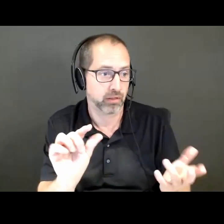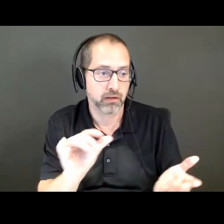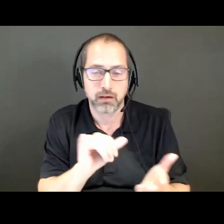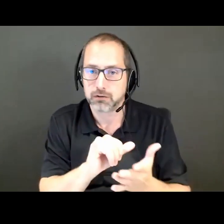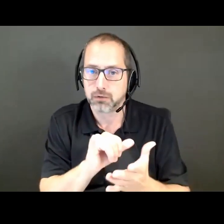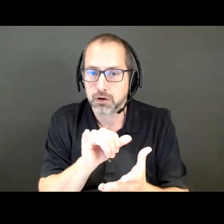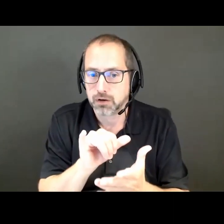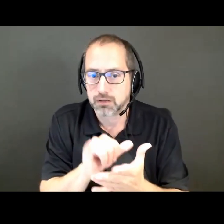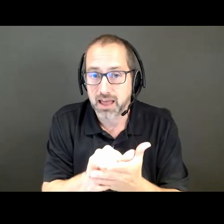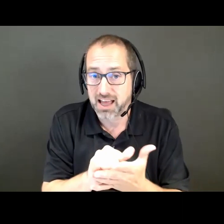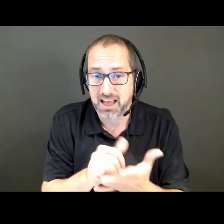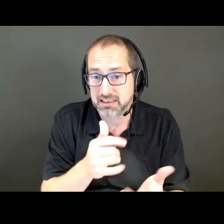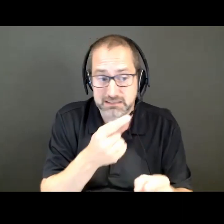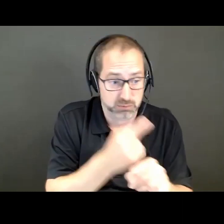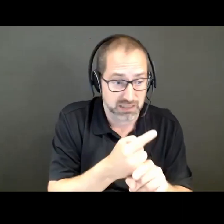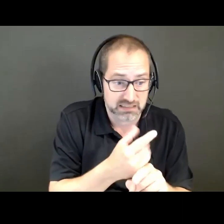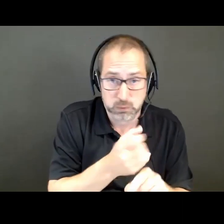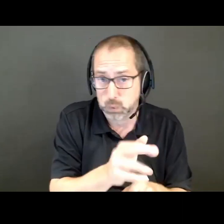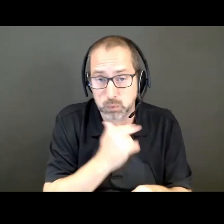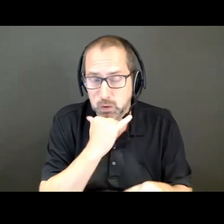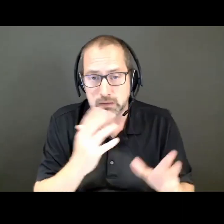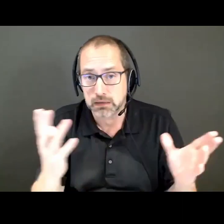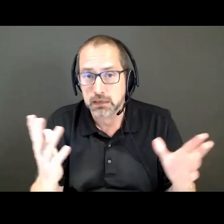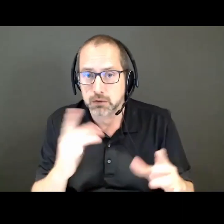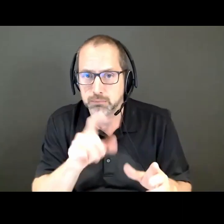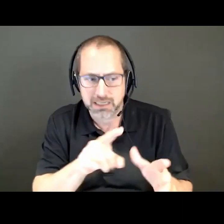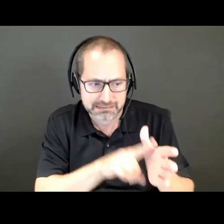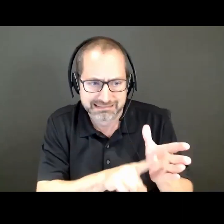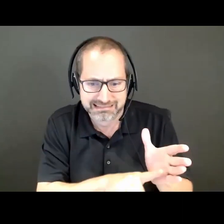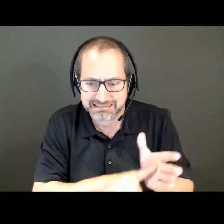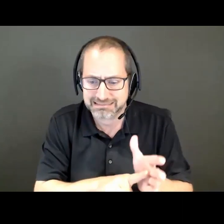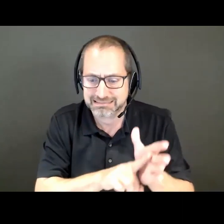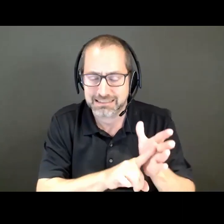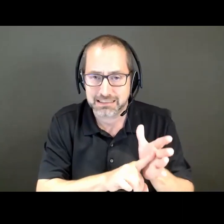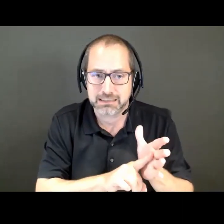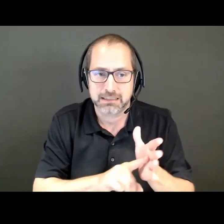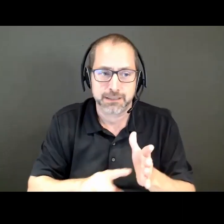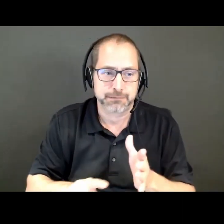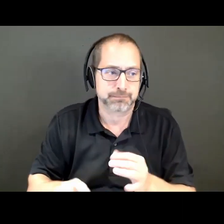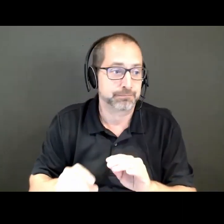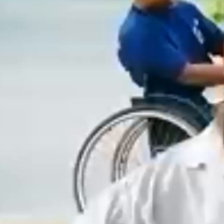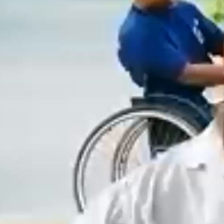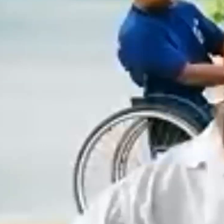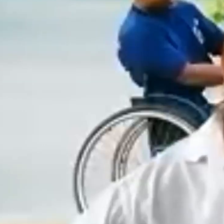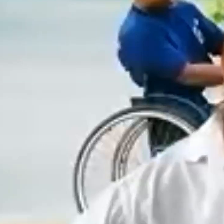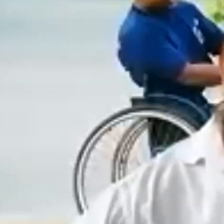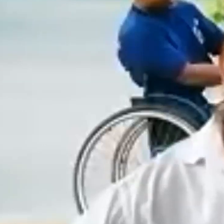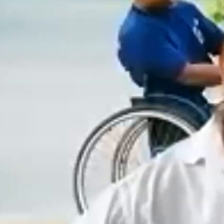right or wrong. Obviously you’d say, clearly that’s surely the case, but you can’t assume that.